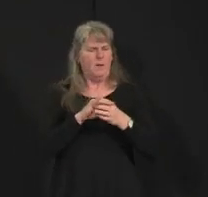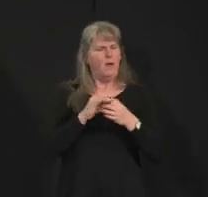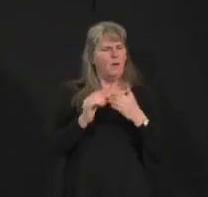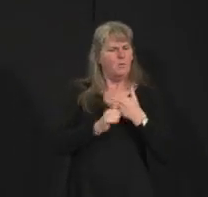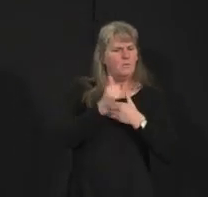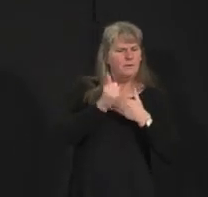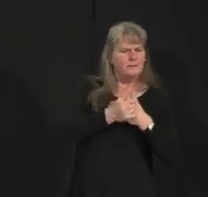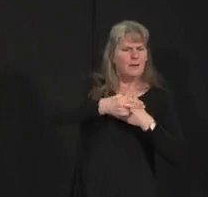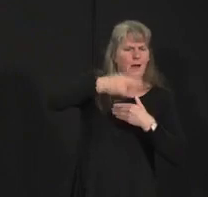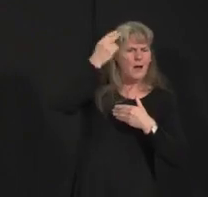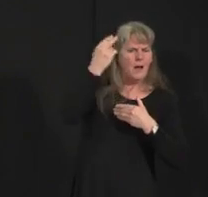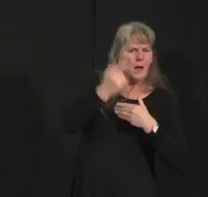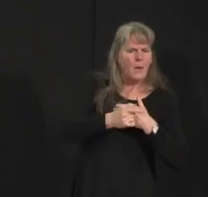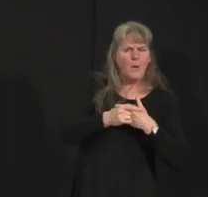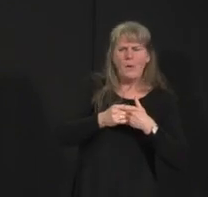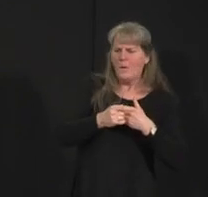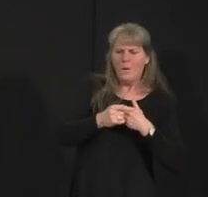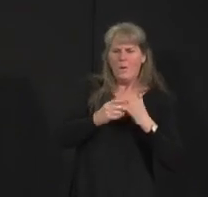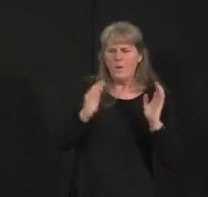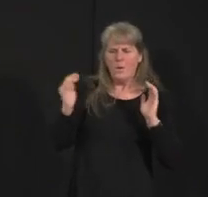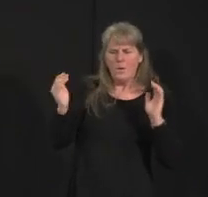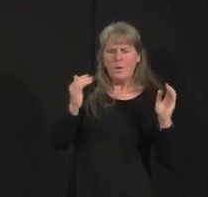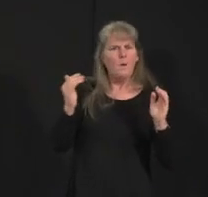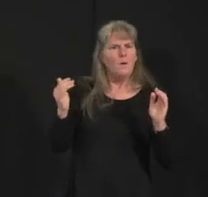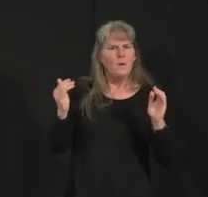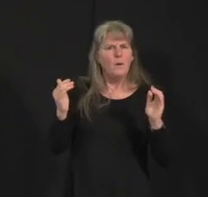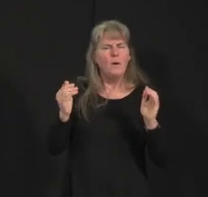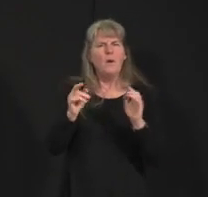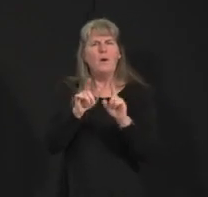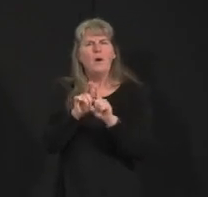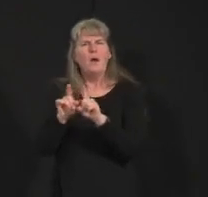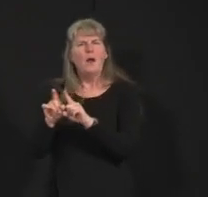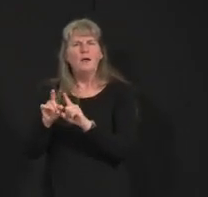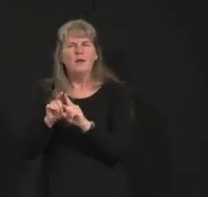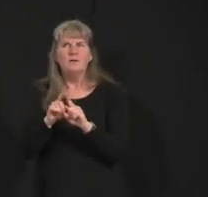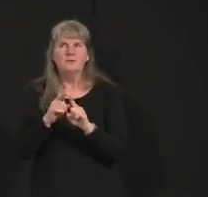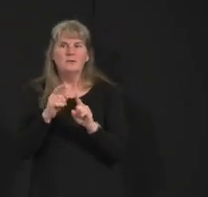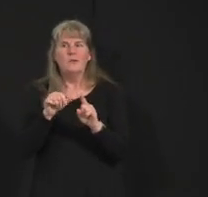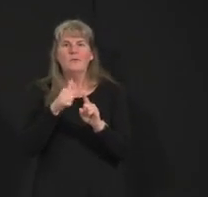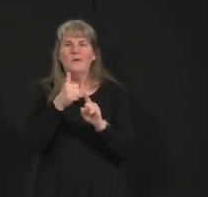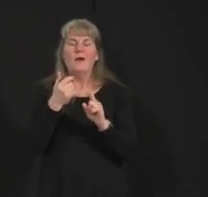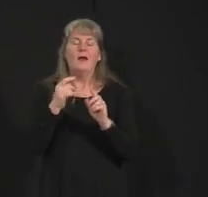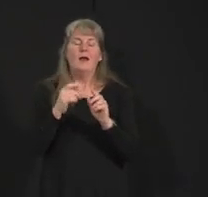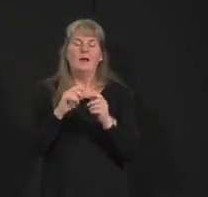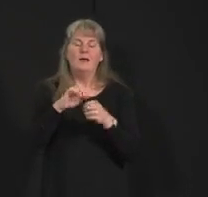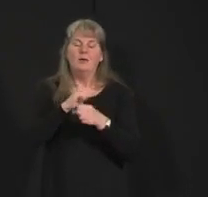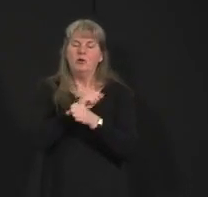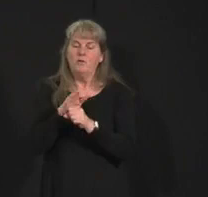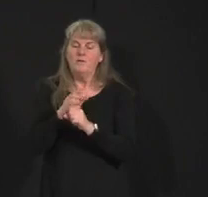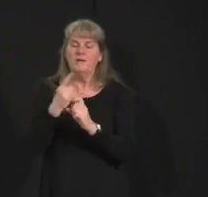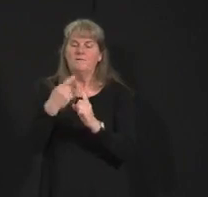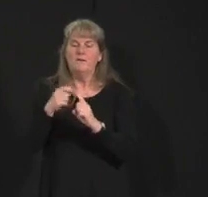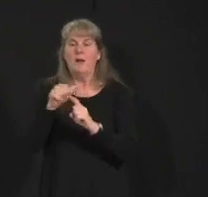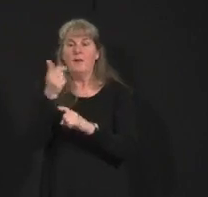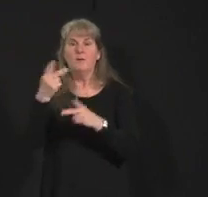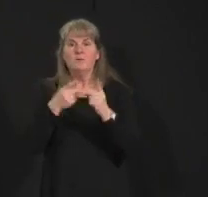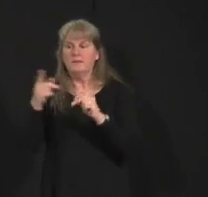and according to the risk of importation and to other risks